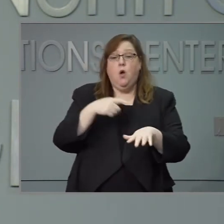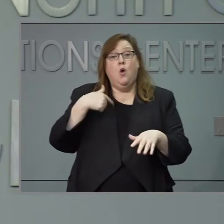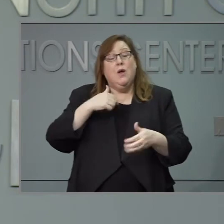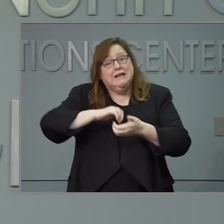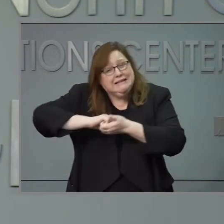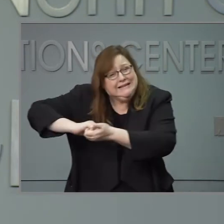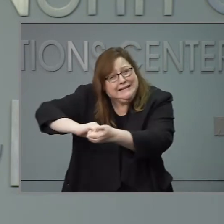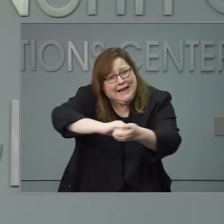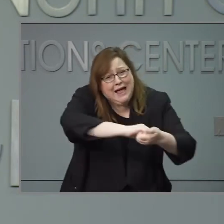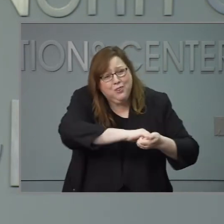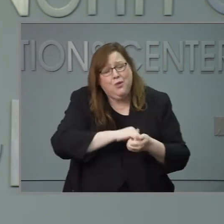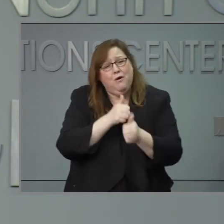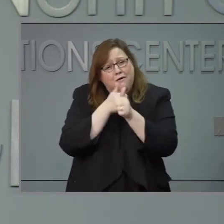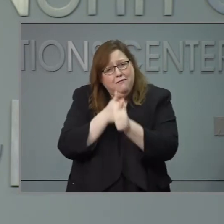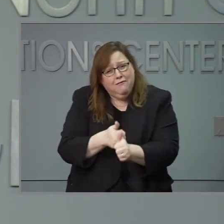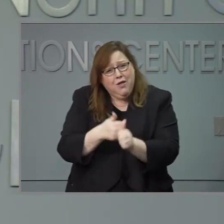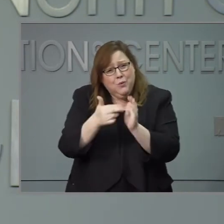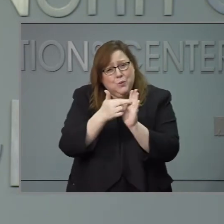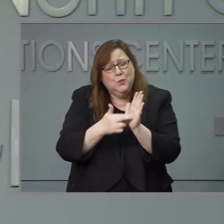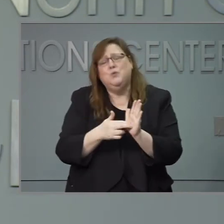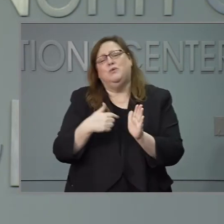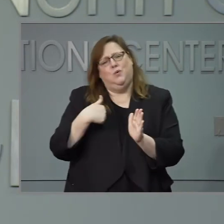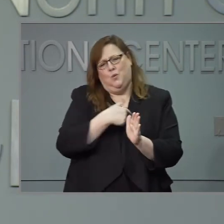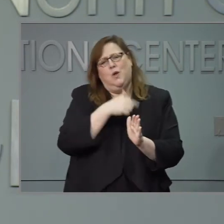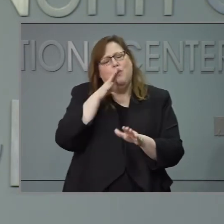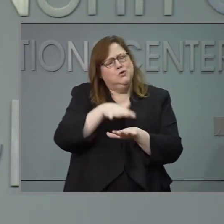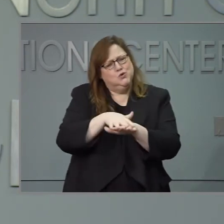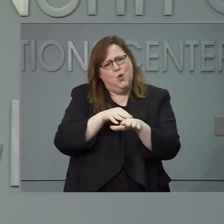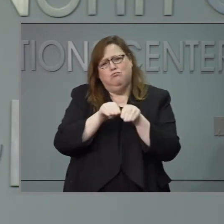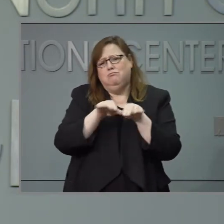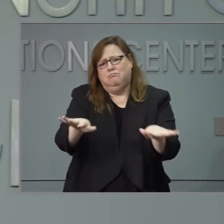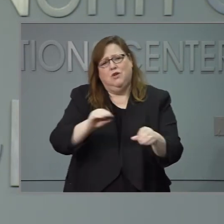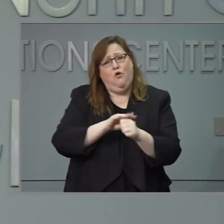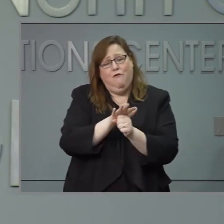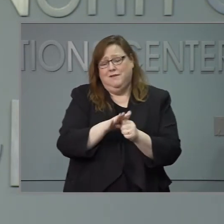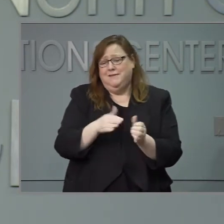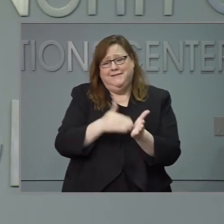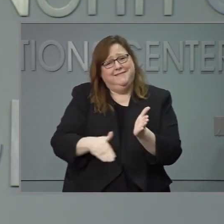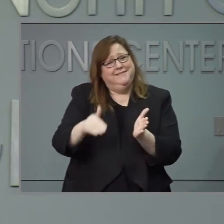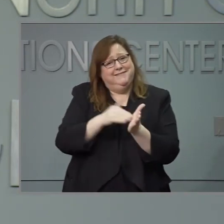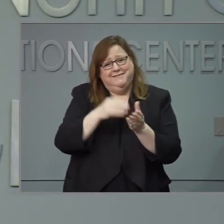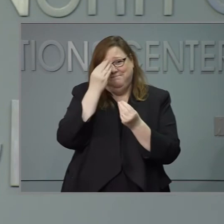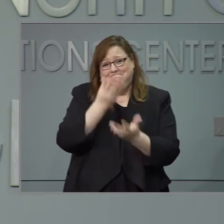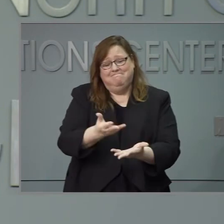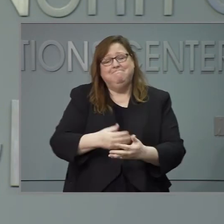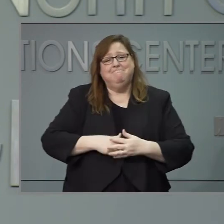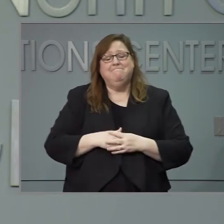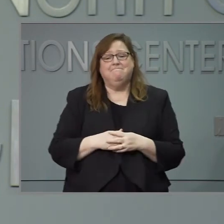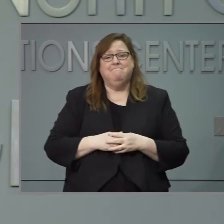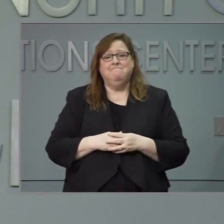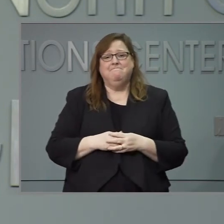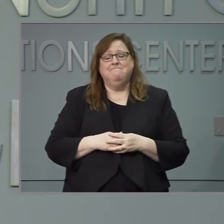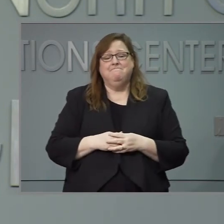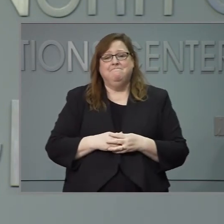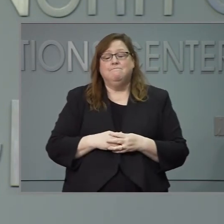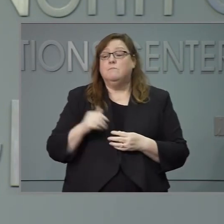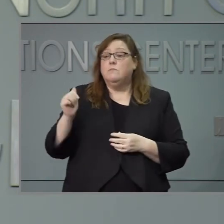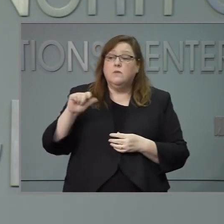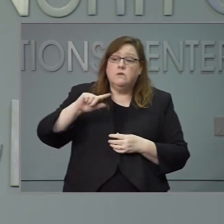IMPUESTOS QUE PUDIERON IR PARA AUMENTO DE SALARIOS DE MAESTROS Y EMPLEADOS ESTATALES, PERO SE LOS DAN A LAS CORPORACIONES Y